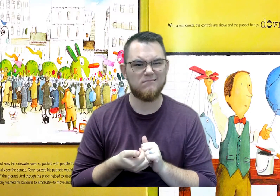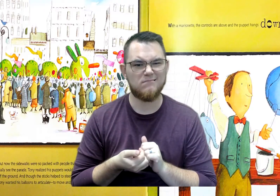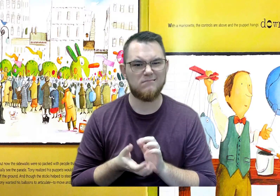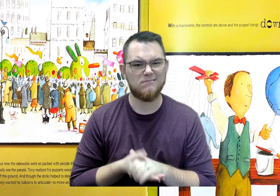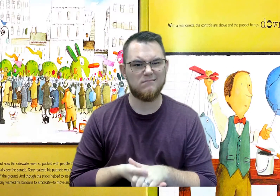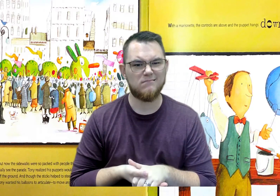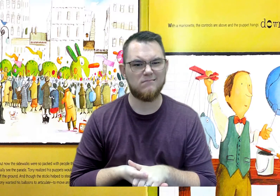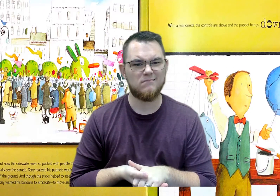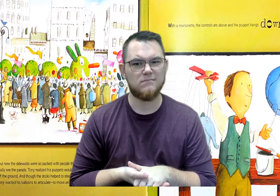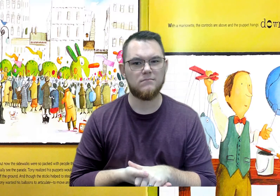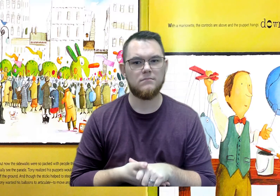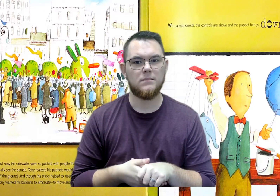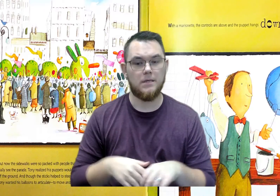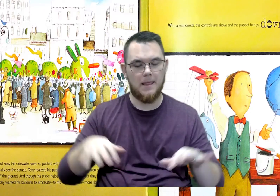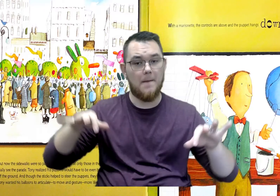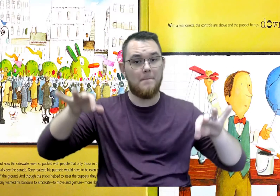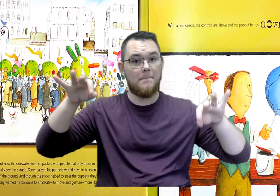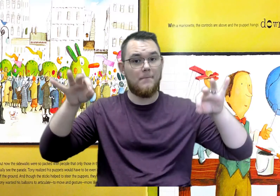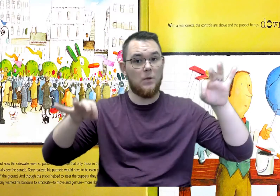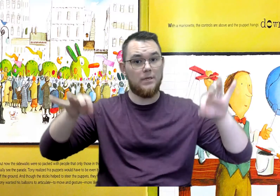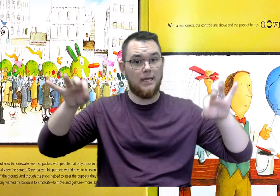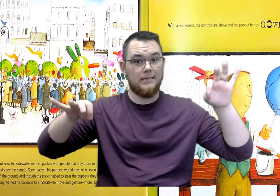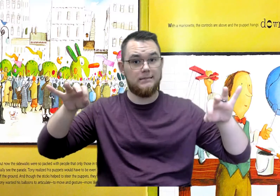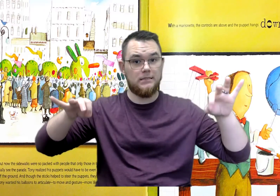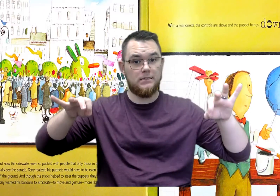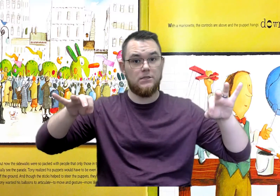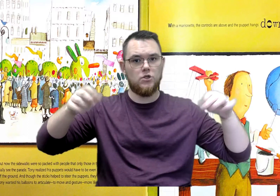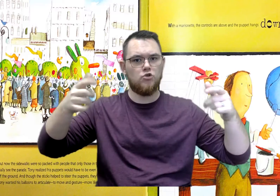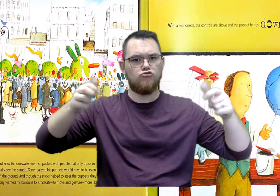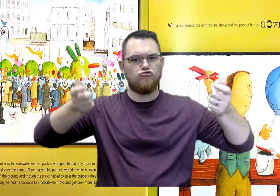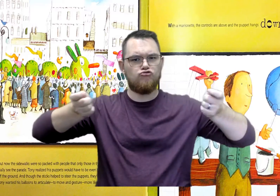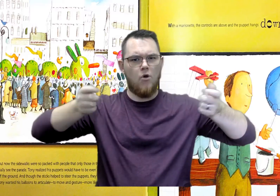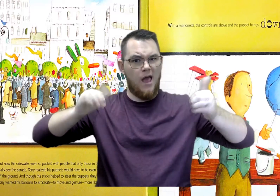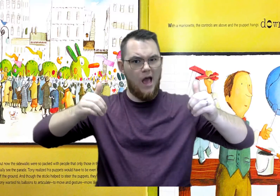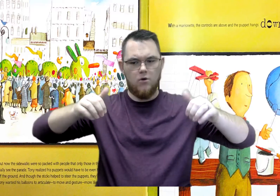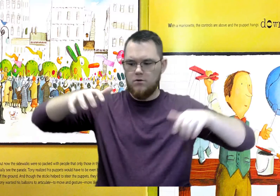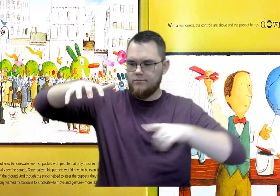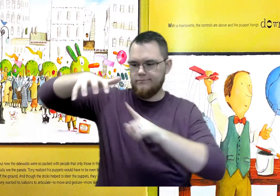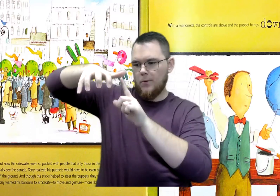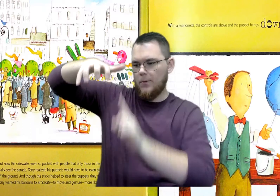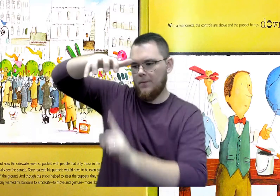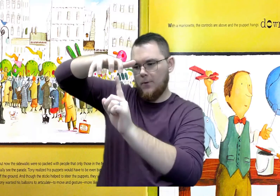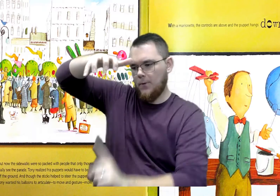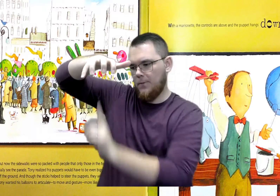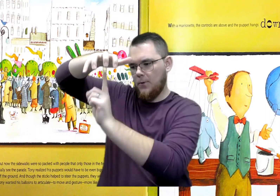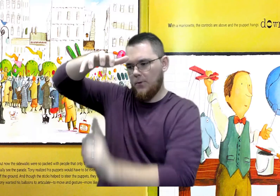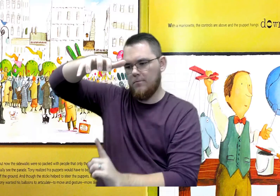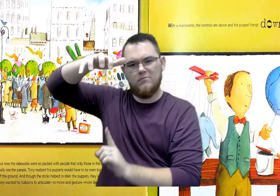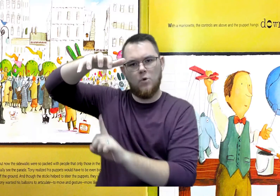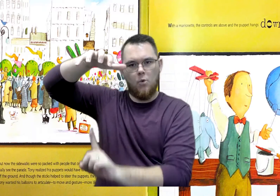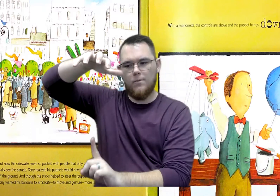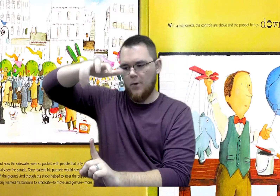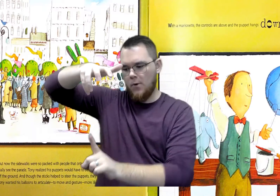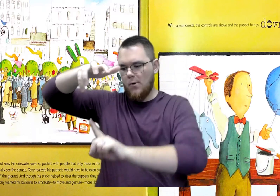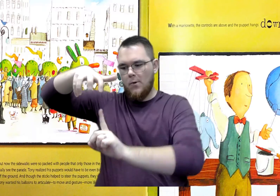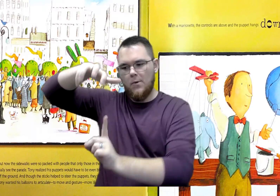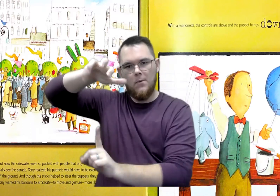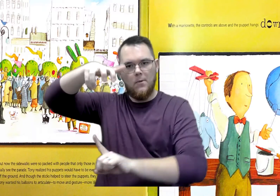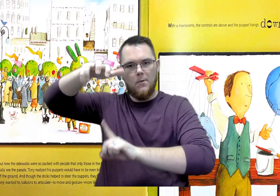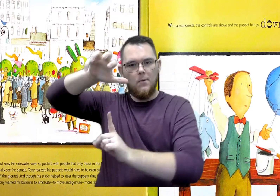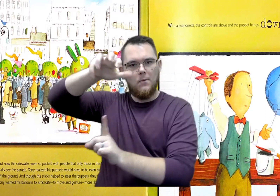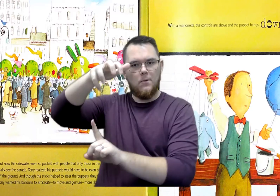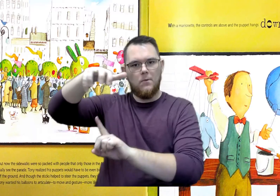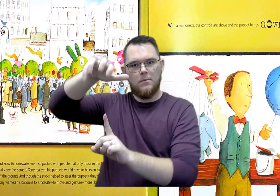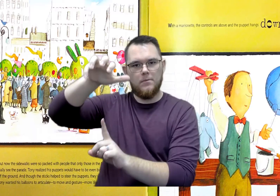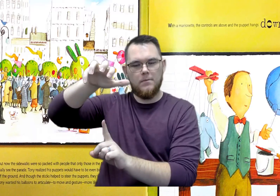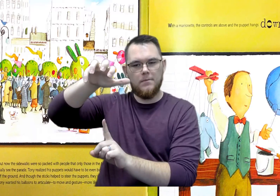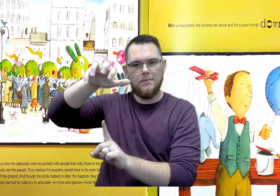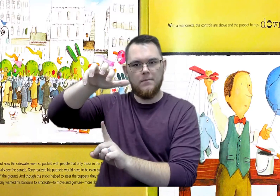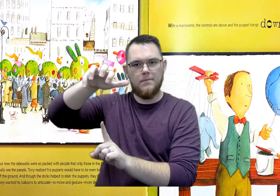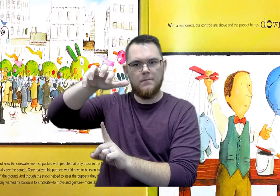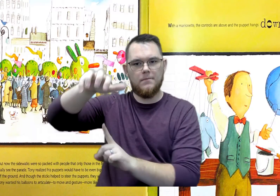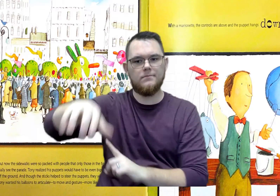With a marionette, the controls are above and the puppet hands down...